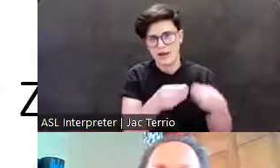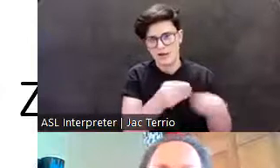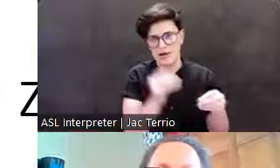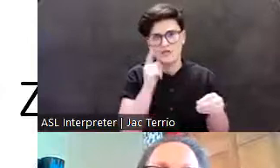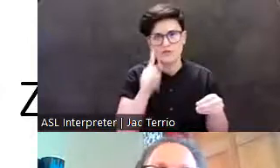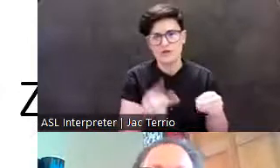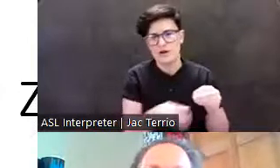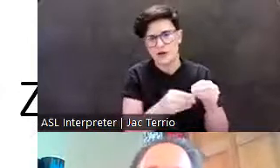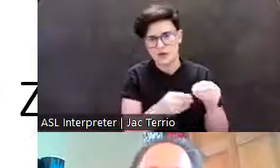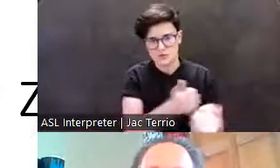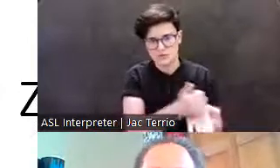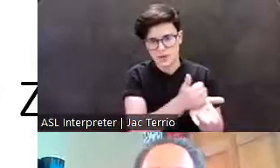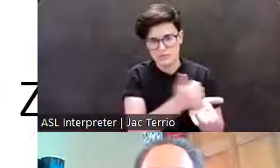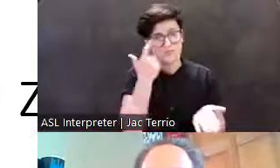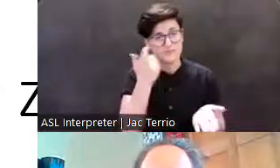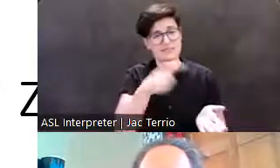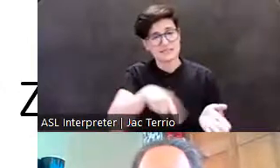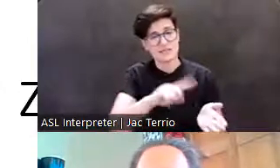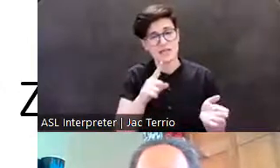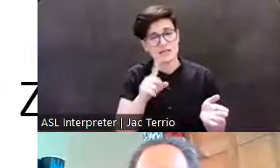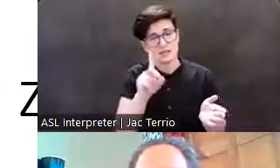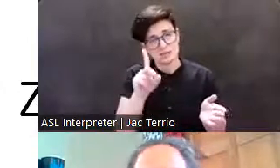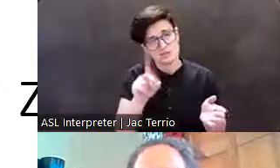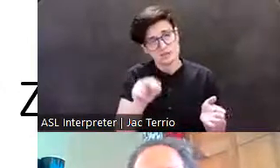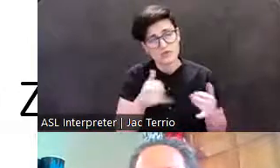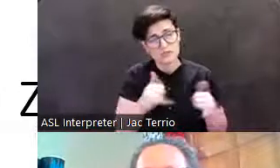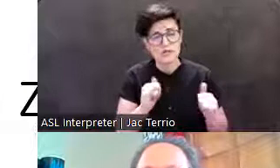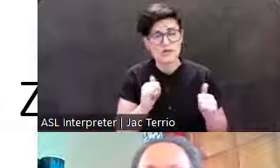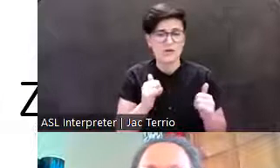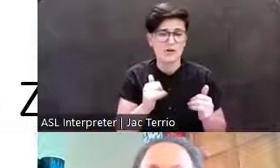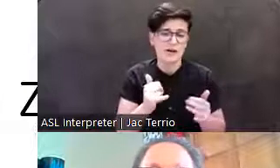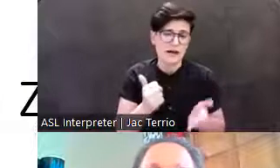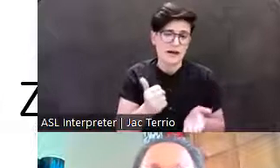people who don't live in right to counsel ZIP Codes if you fit within the priorities